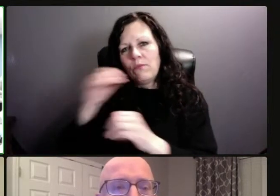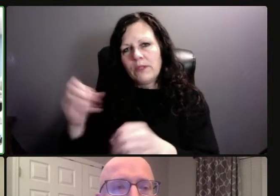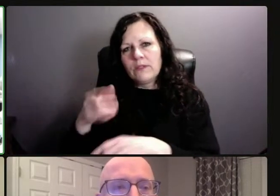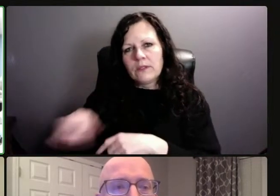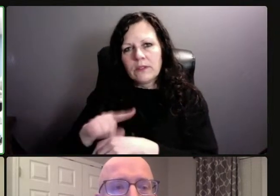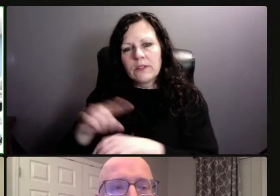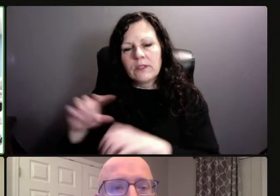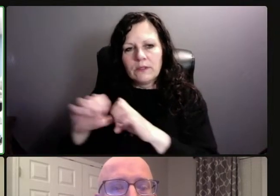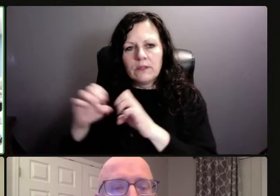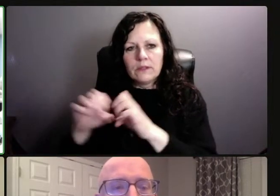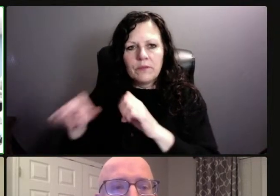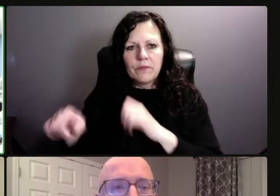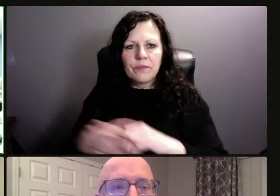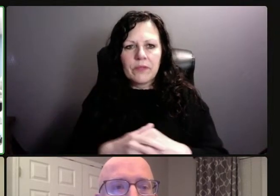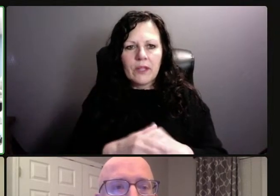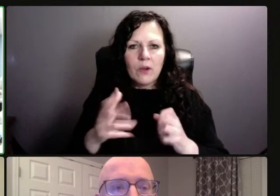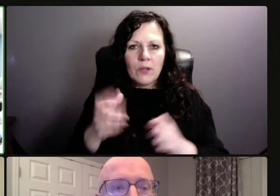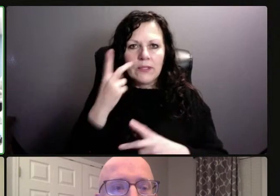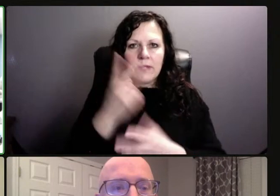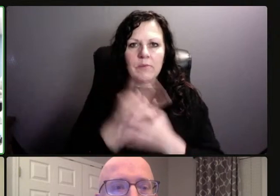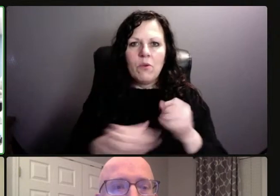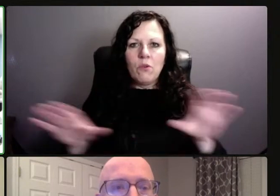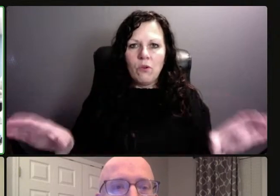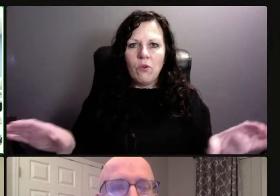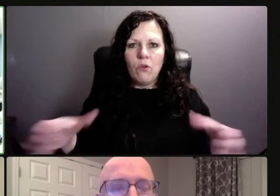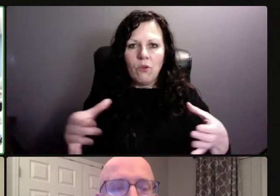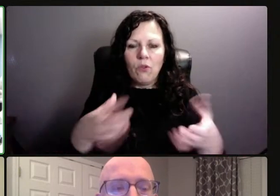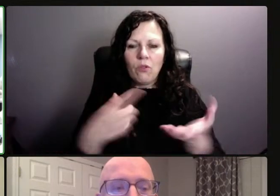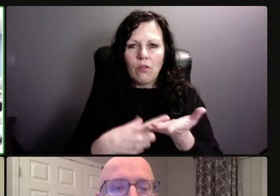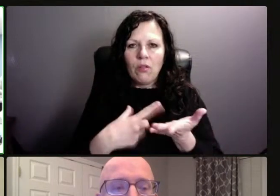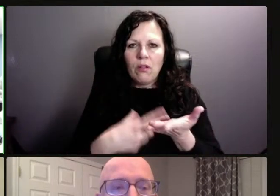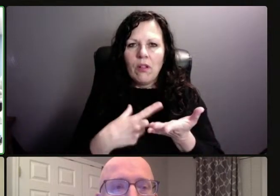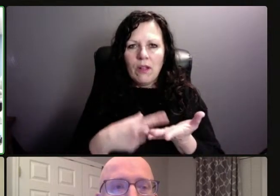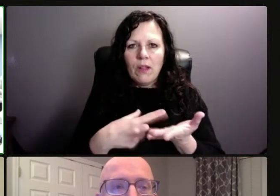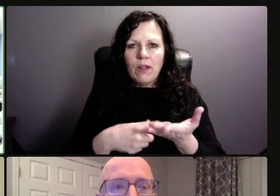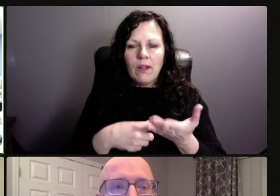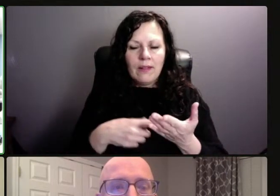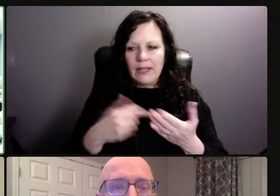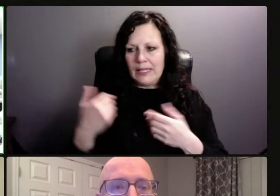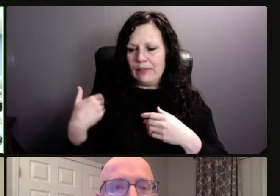PART OF OUR BASE PROBLEM WHICH IS OUR HOMELESS CRISIS. SO I WOULD LIKE TO SEE